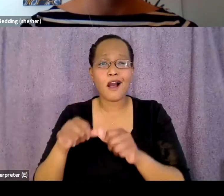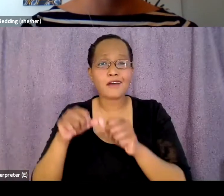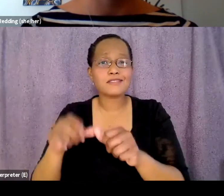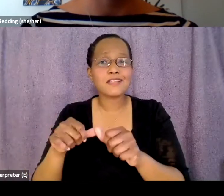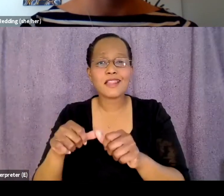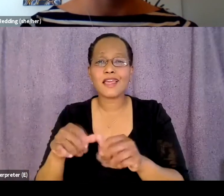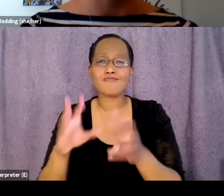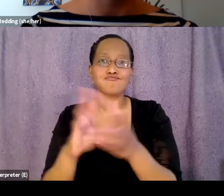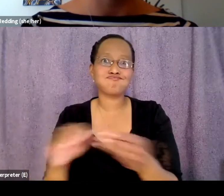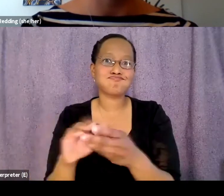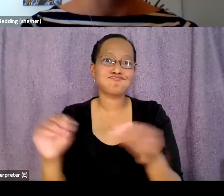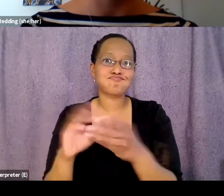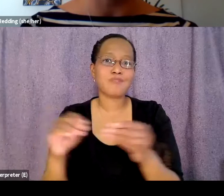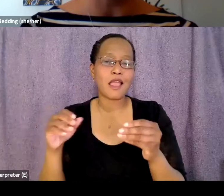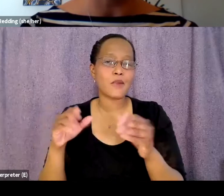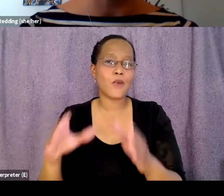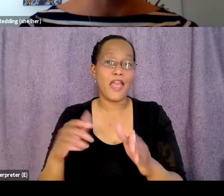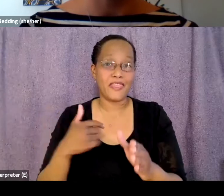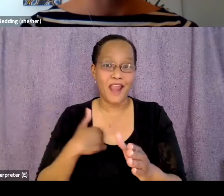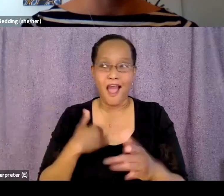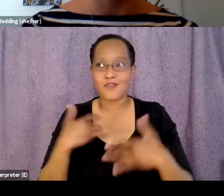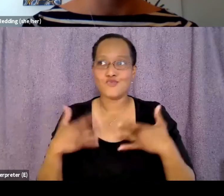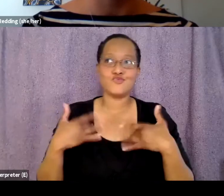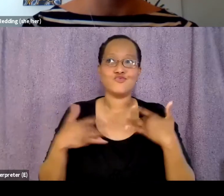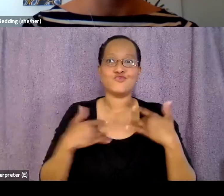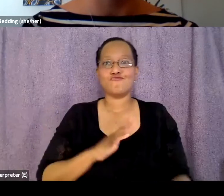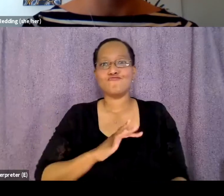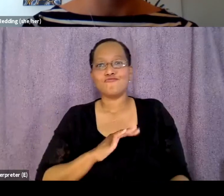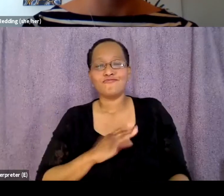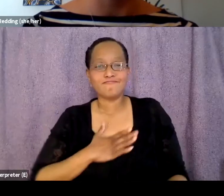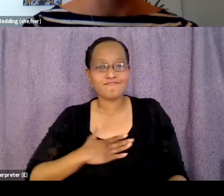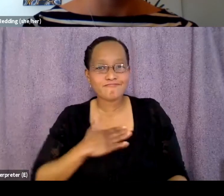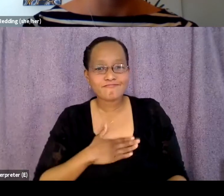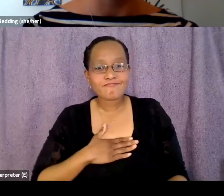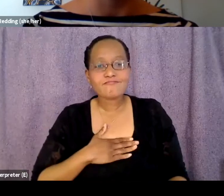stories in a way that I get excited about Ashley C Ford is wonderful.